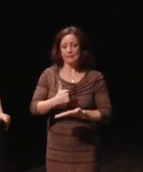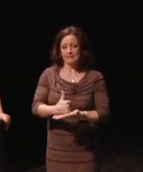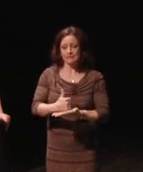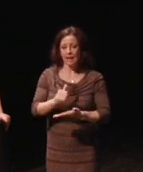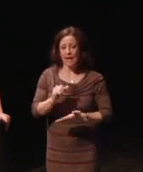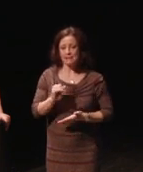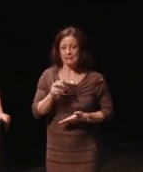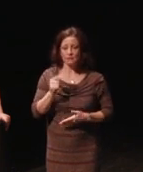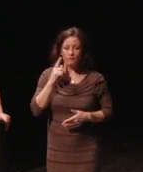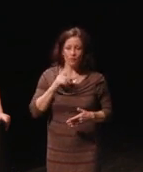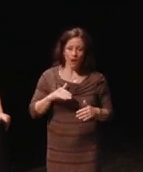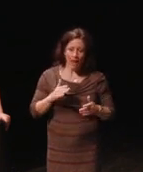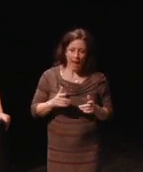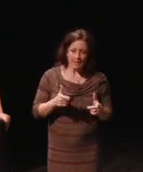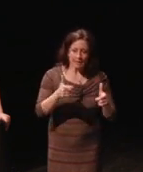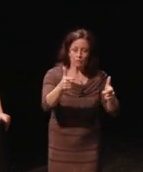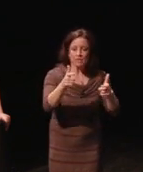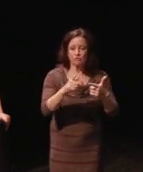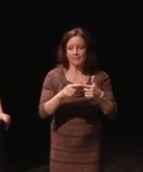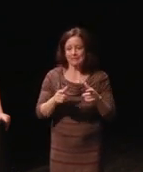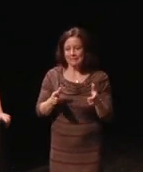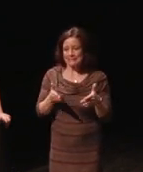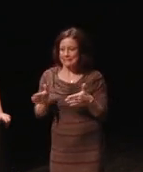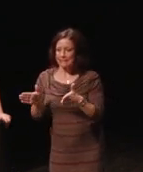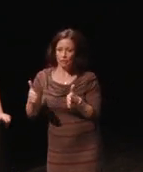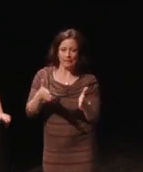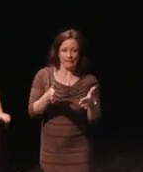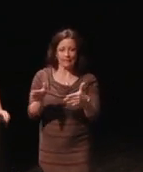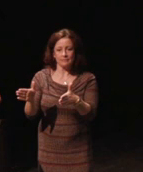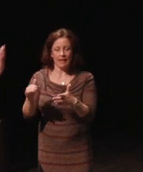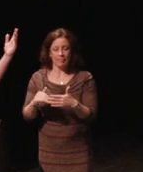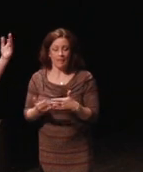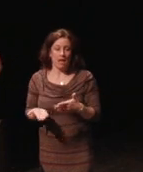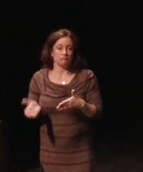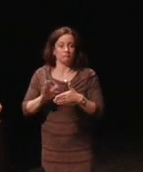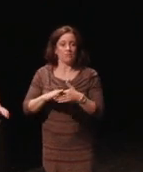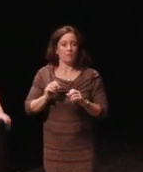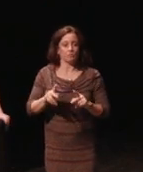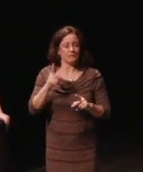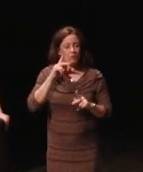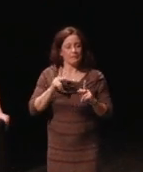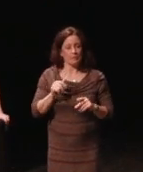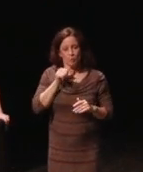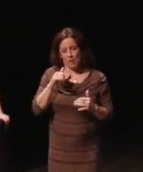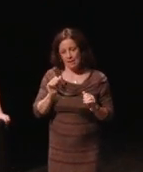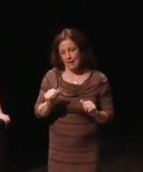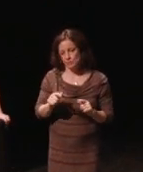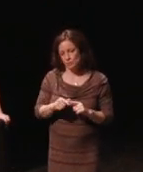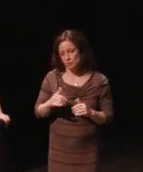for steering and that's opened up some huge opportunities for players who weren't able to play the game before at all.